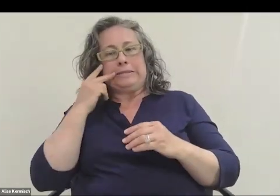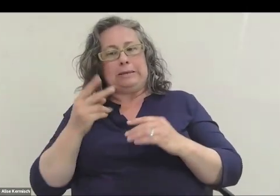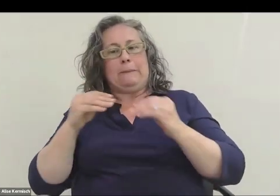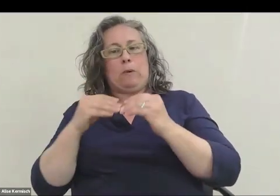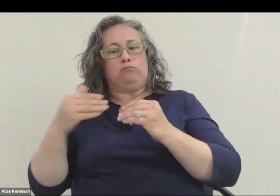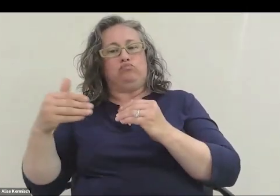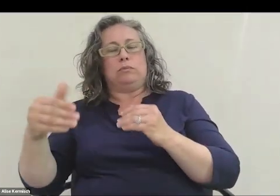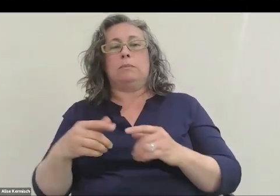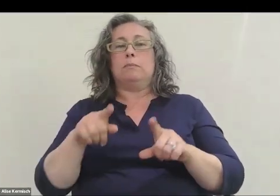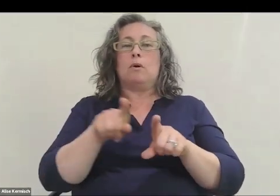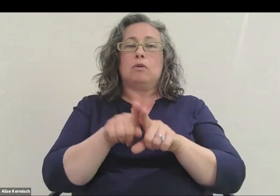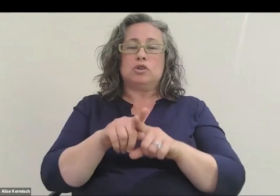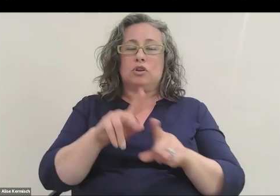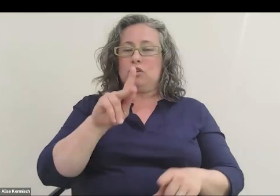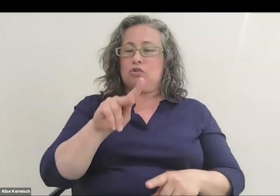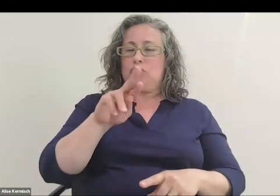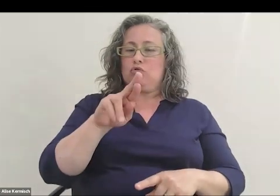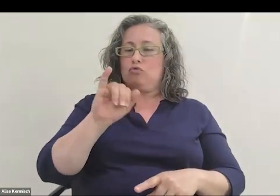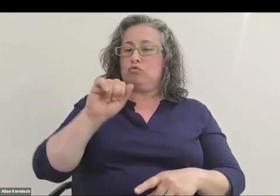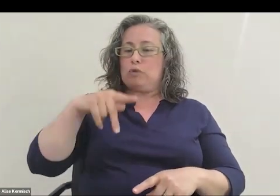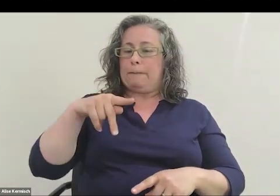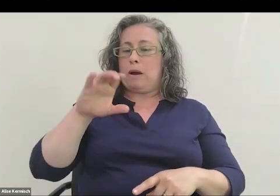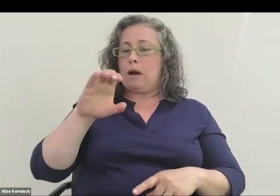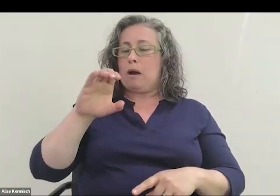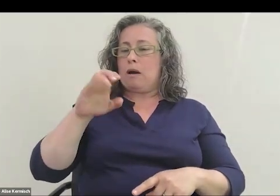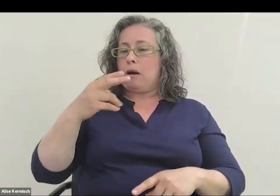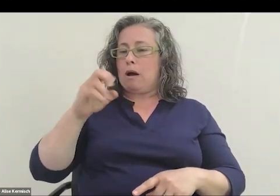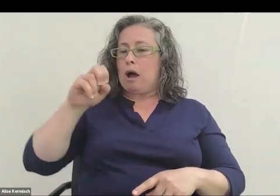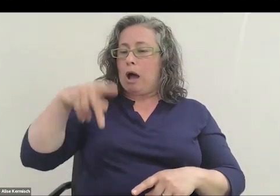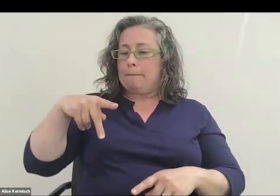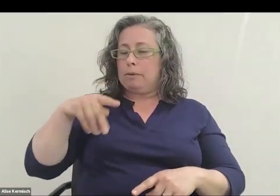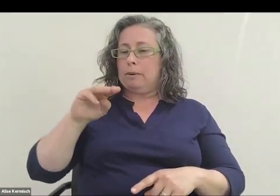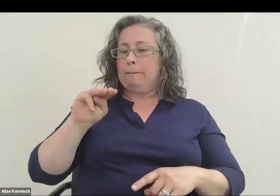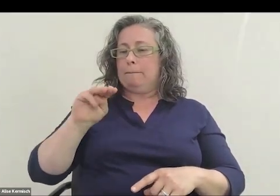Also, the Krip Hop Nation with a K is an artistic movement